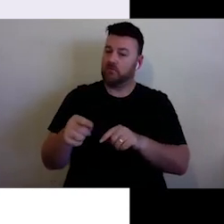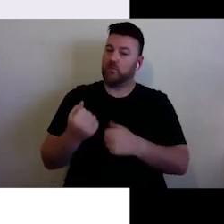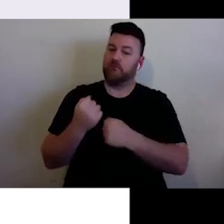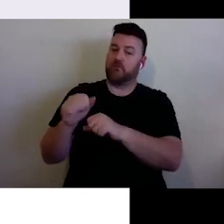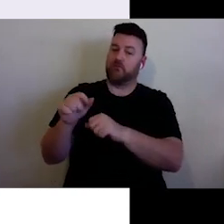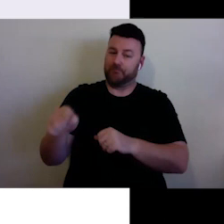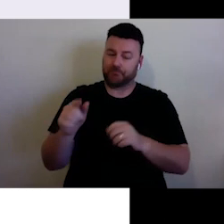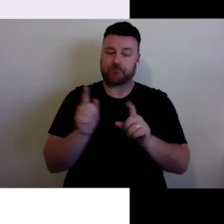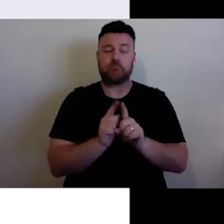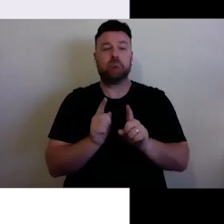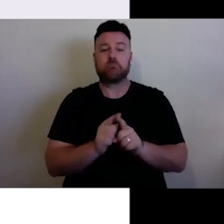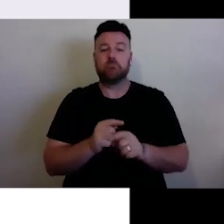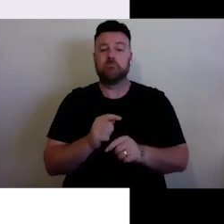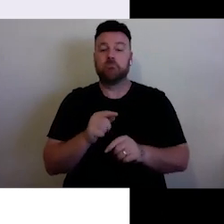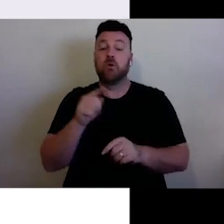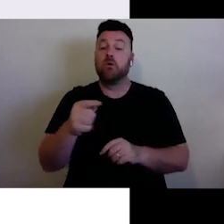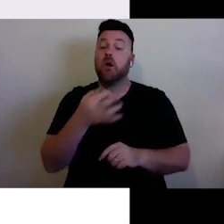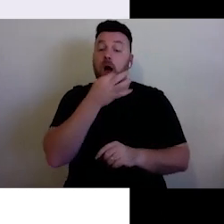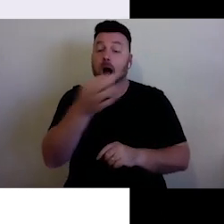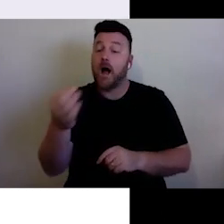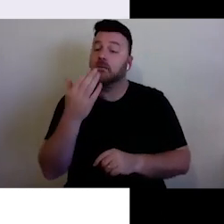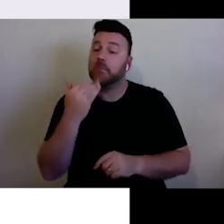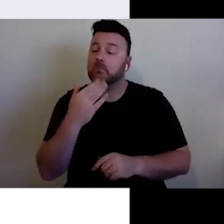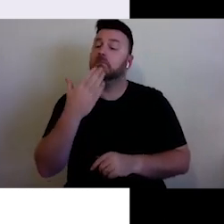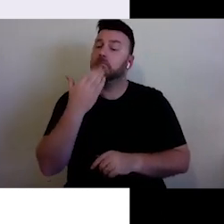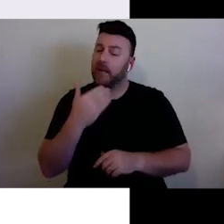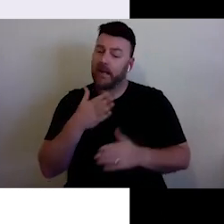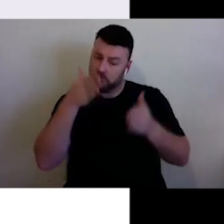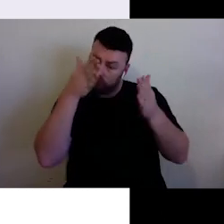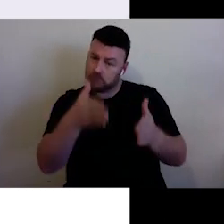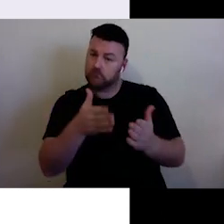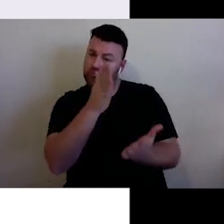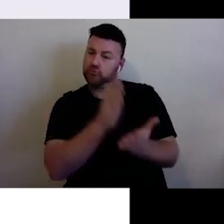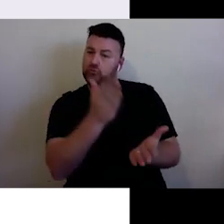people not to take it out of context. Even though - and using the